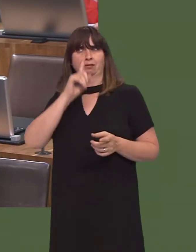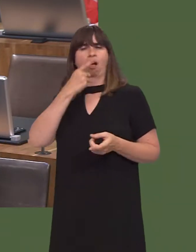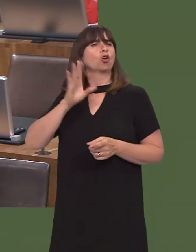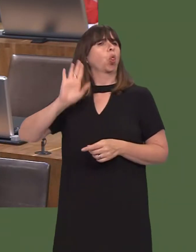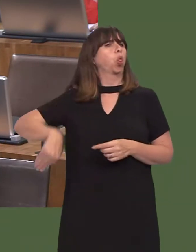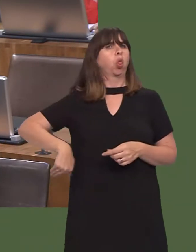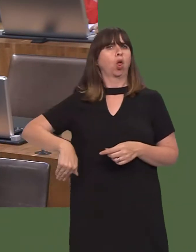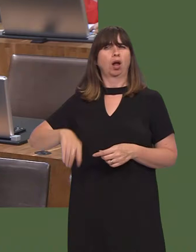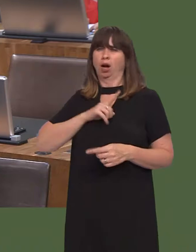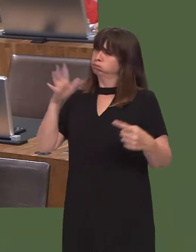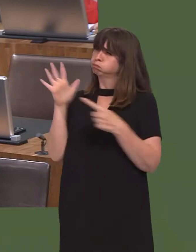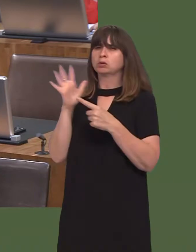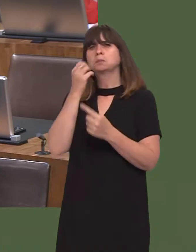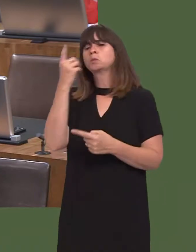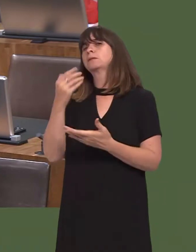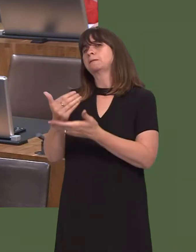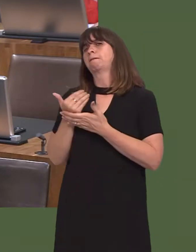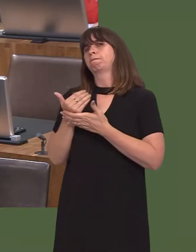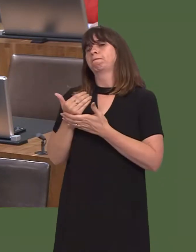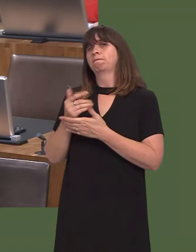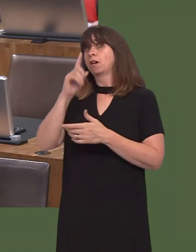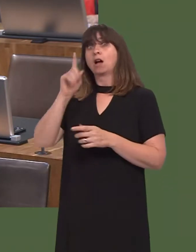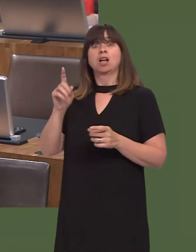that there is proper enforcement on the UHW site in terms of safety, and to stop people